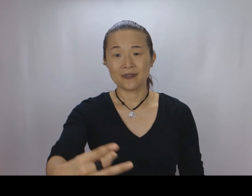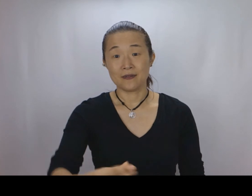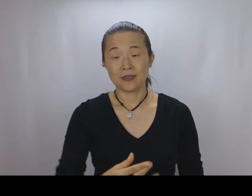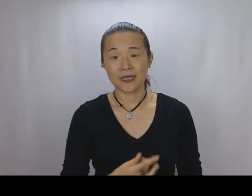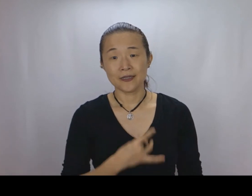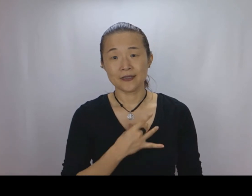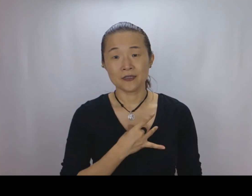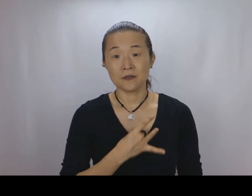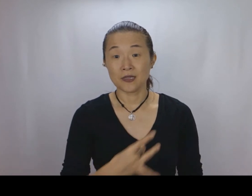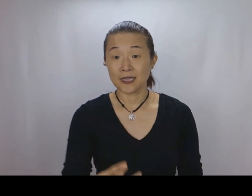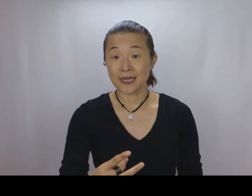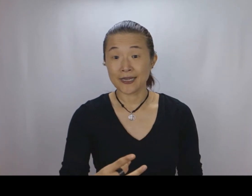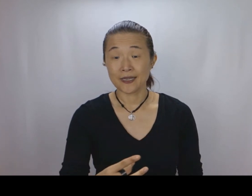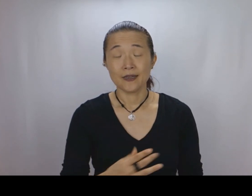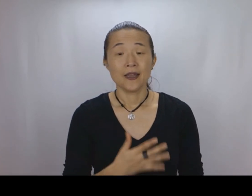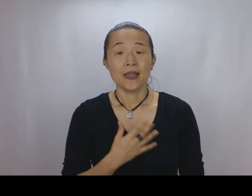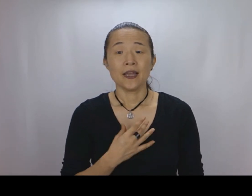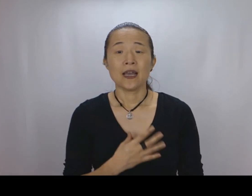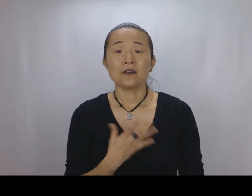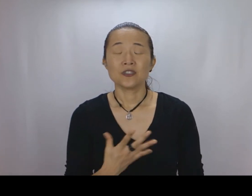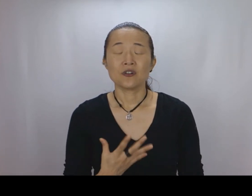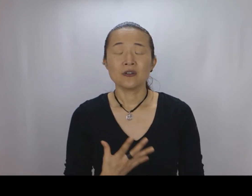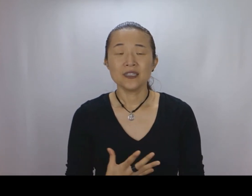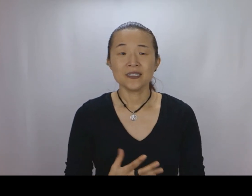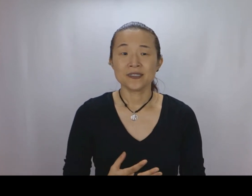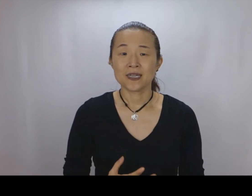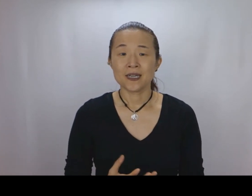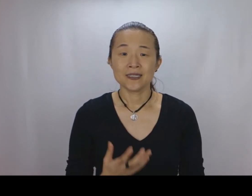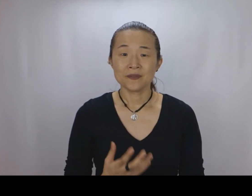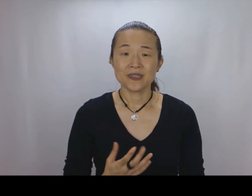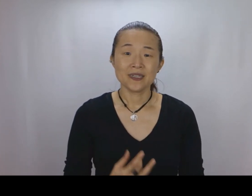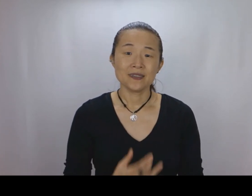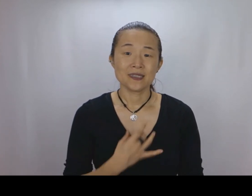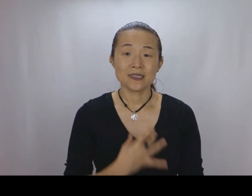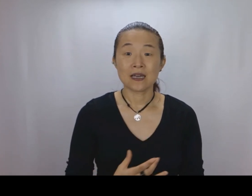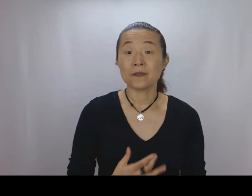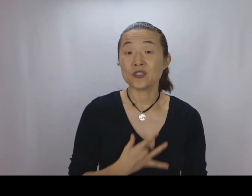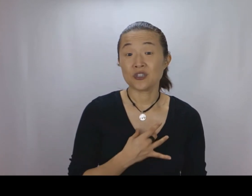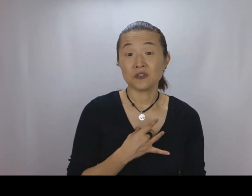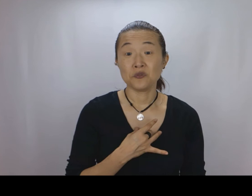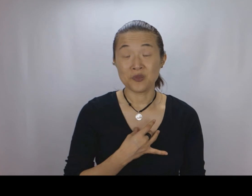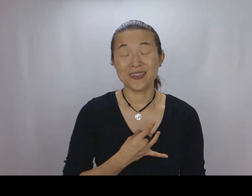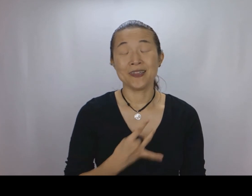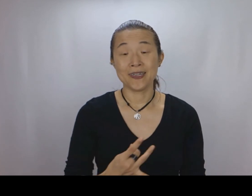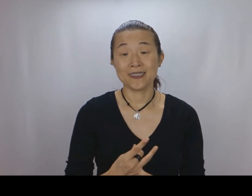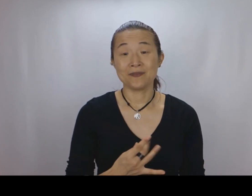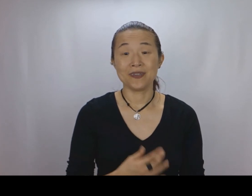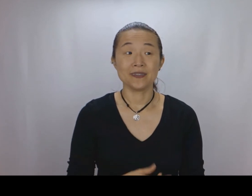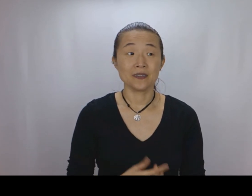OK, so like. And how strongly you sign something, says how much you like something.